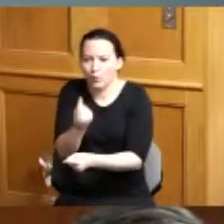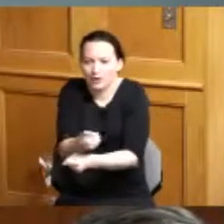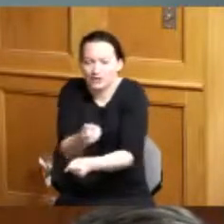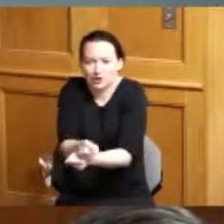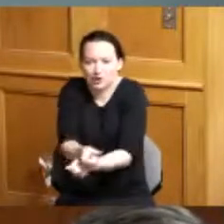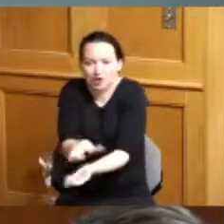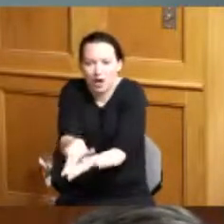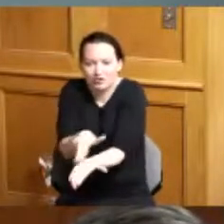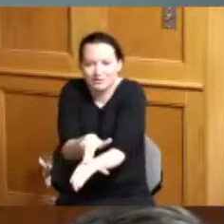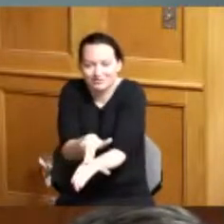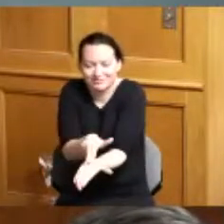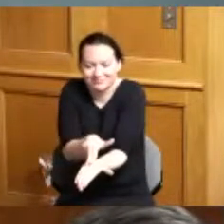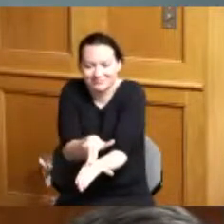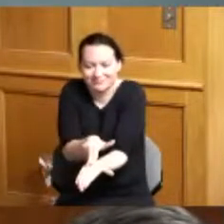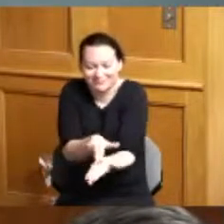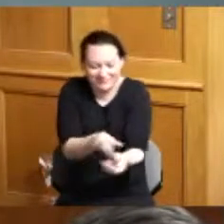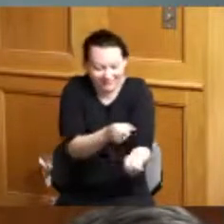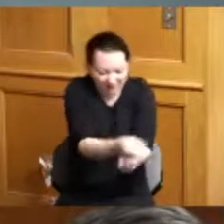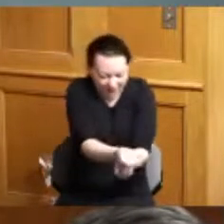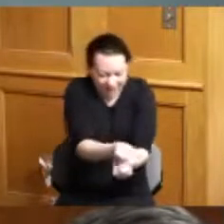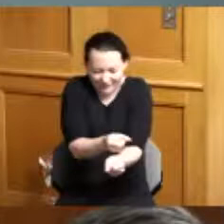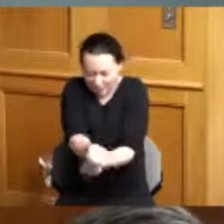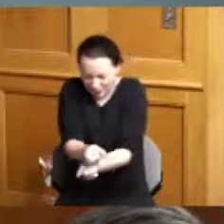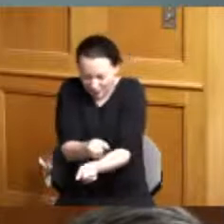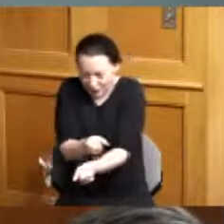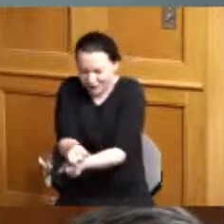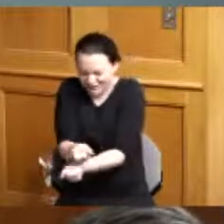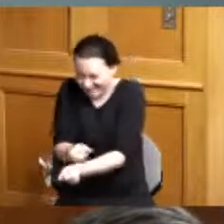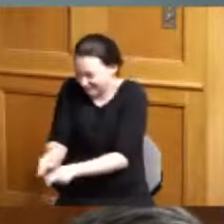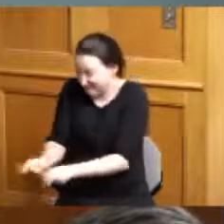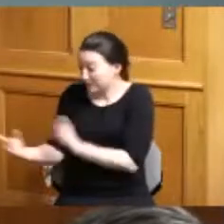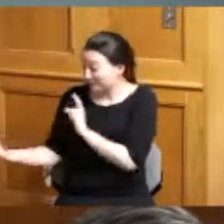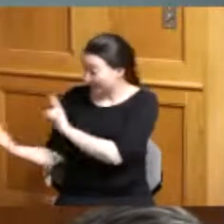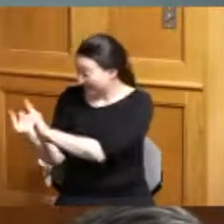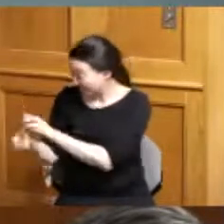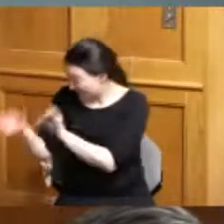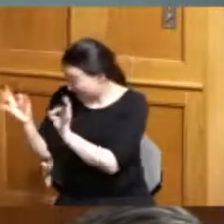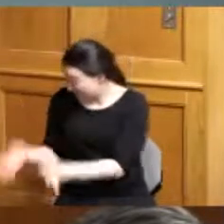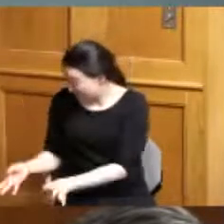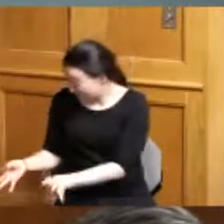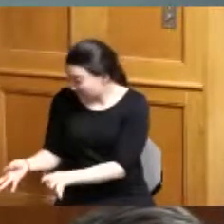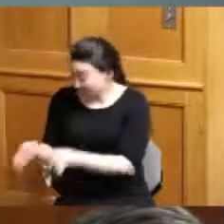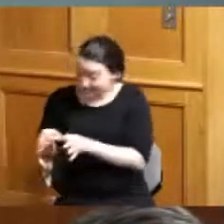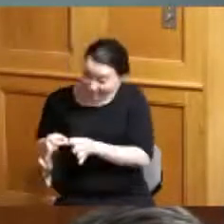and each year we would meet with Pat to determine whether or not he wanted to extend his contract